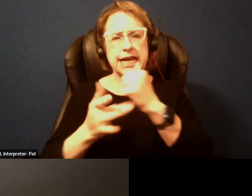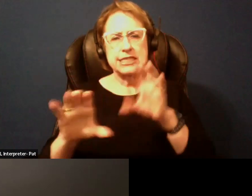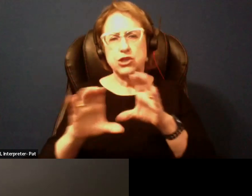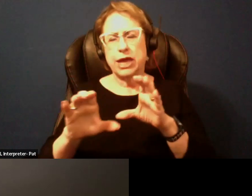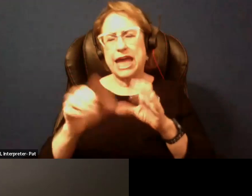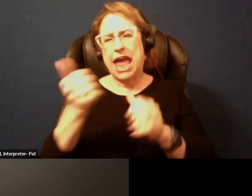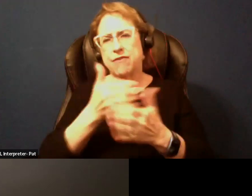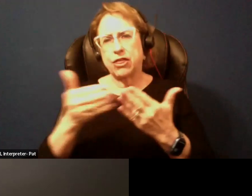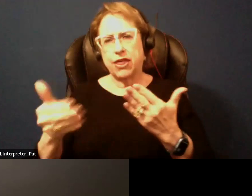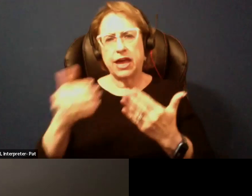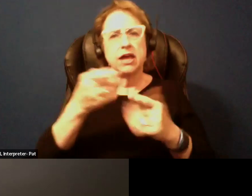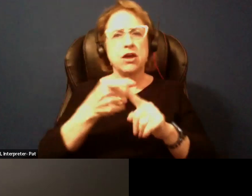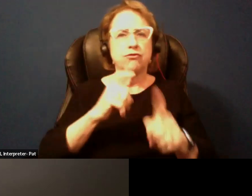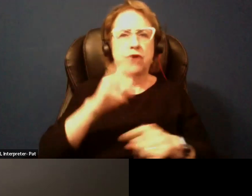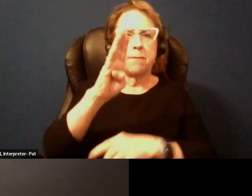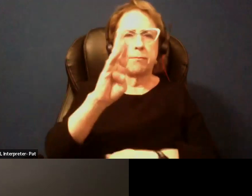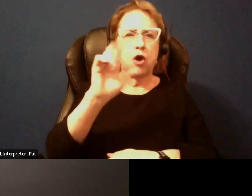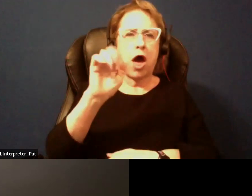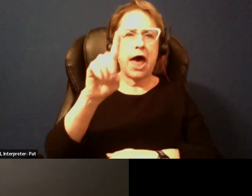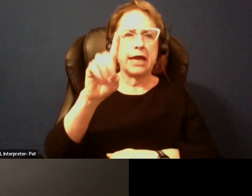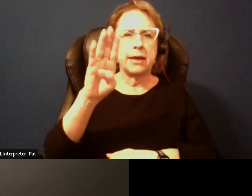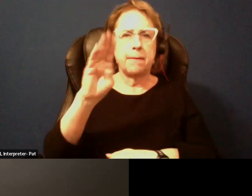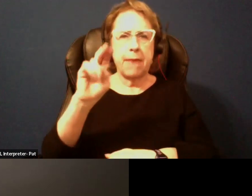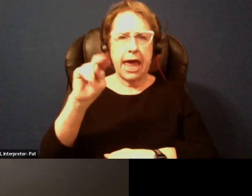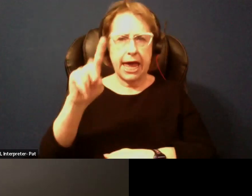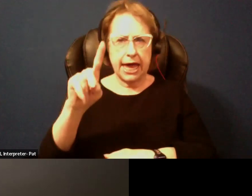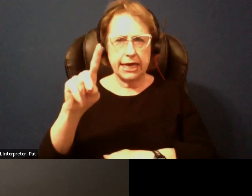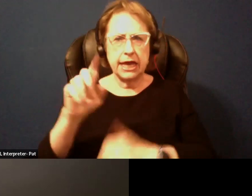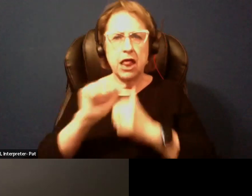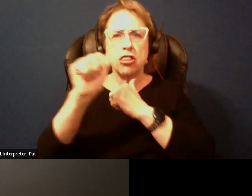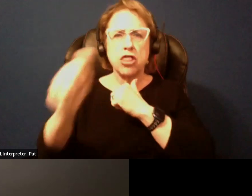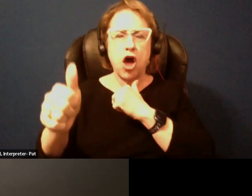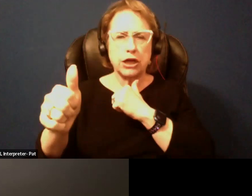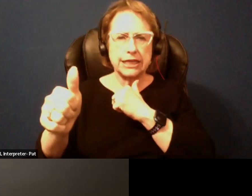and long distance to the working on the electrical grid. I'm a consultant with